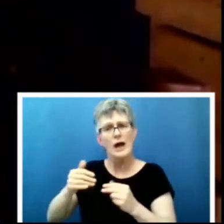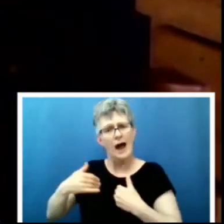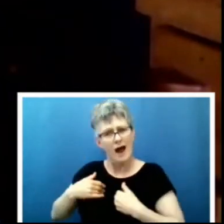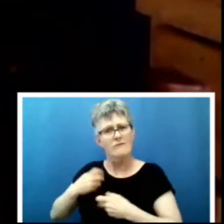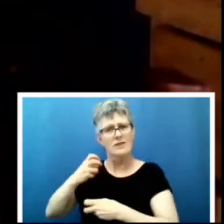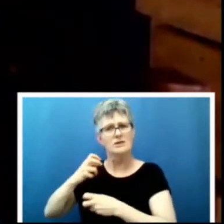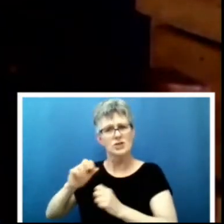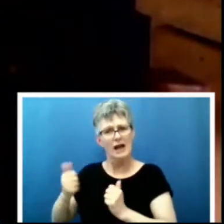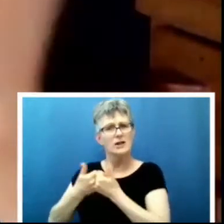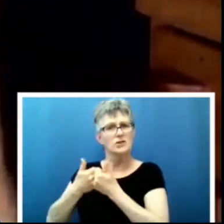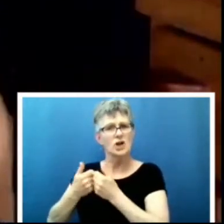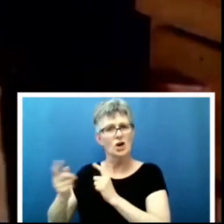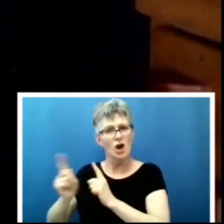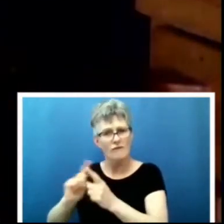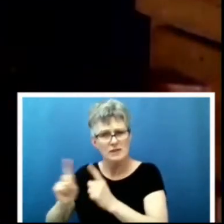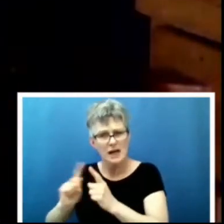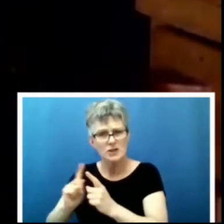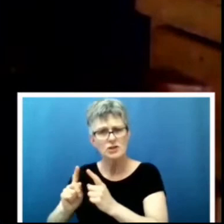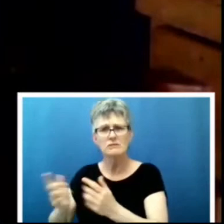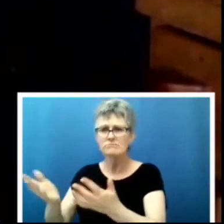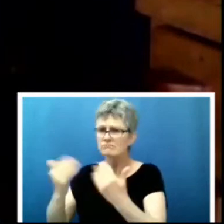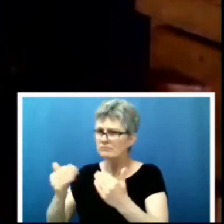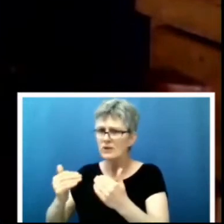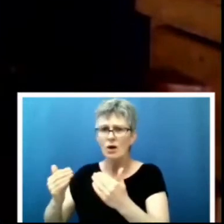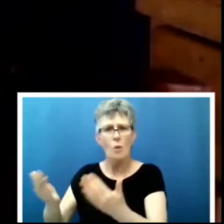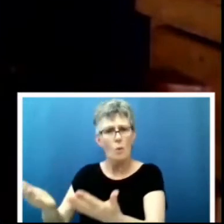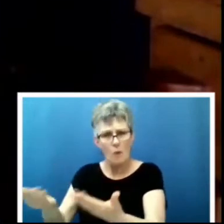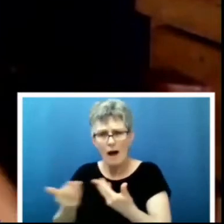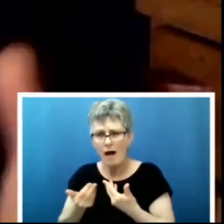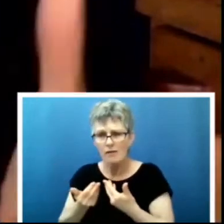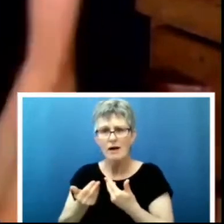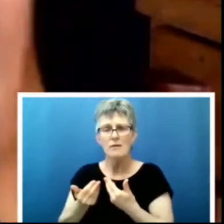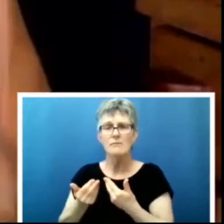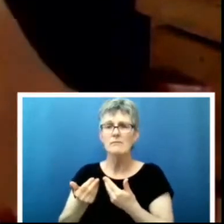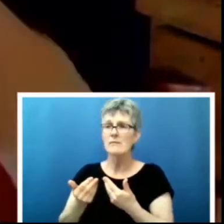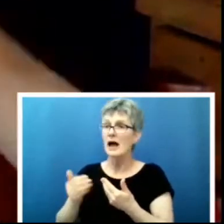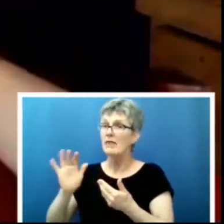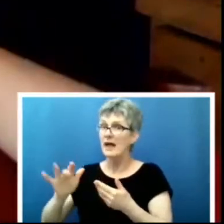really welcome that conflict into your heart emotionally.